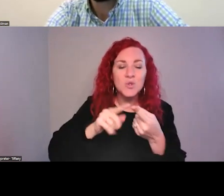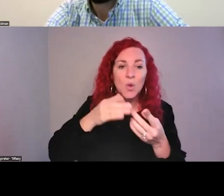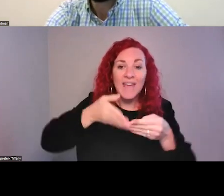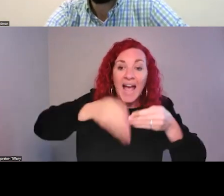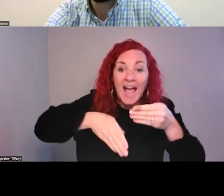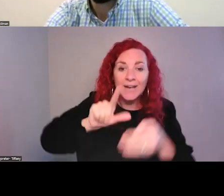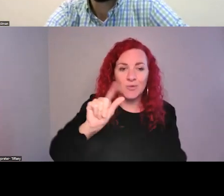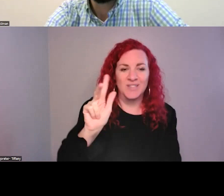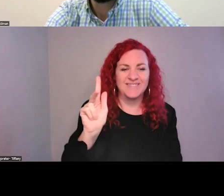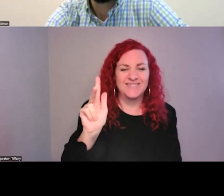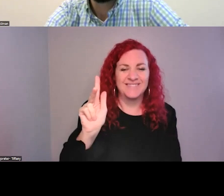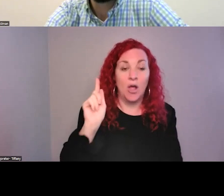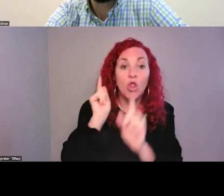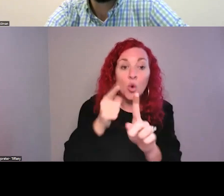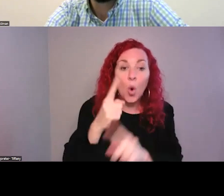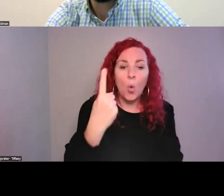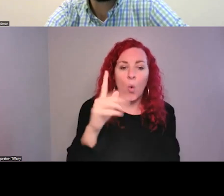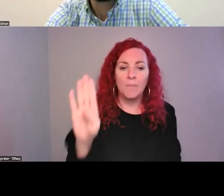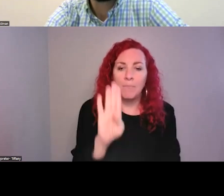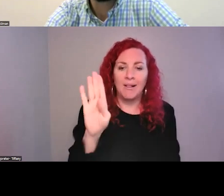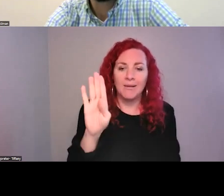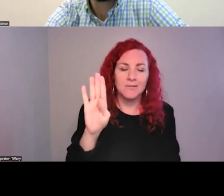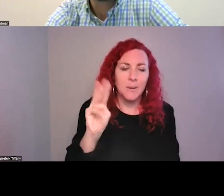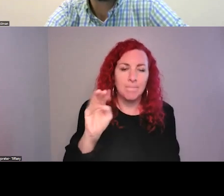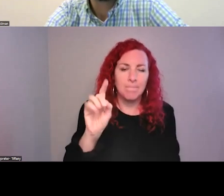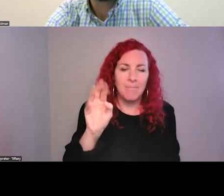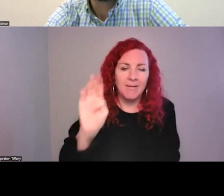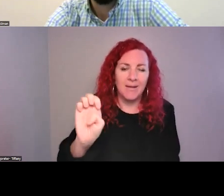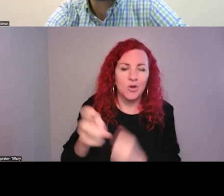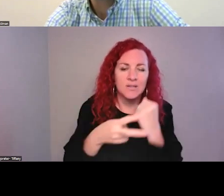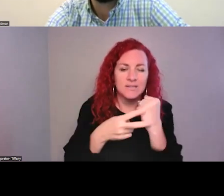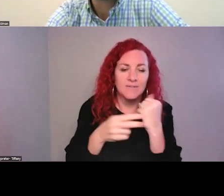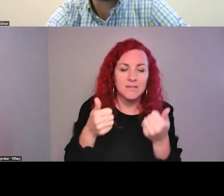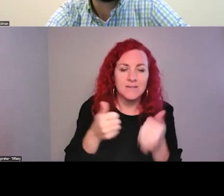GOAL IS THE BILLION DOLLARS IN MEDICARE SAVINGS.